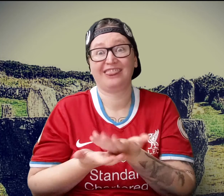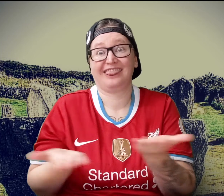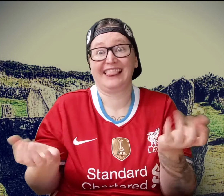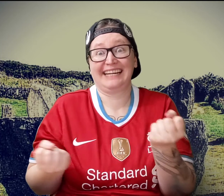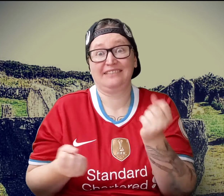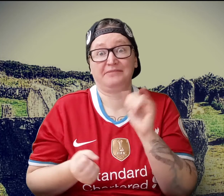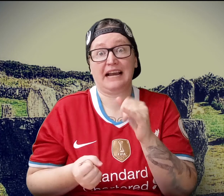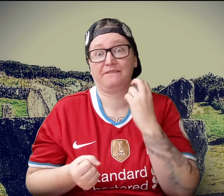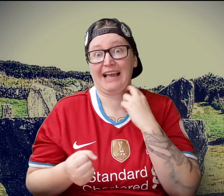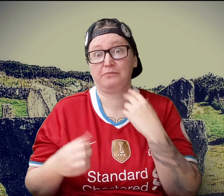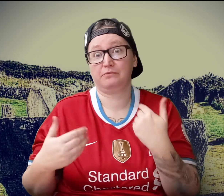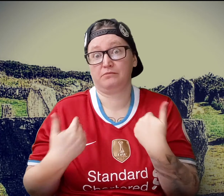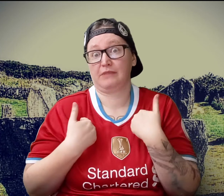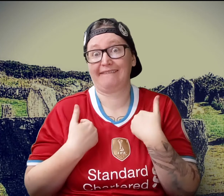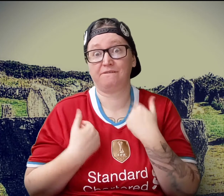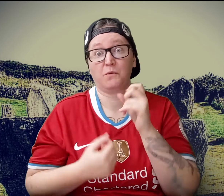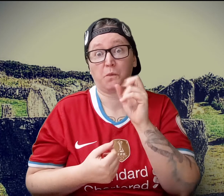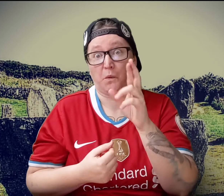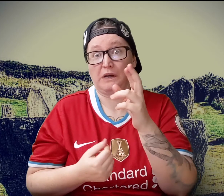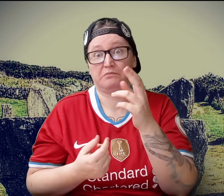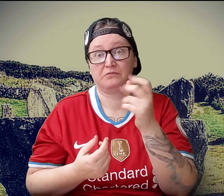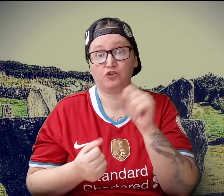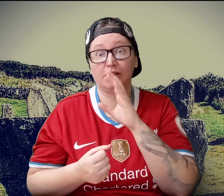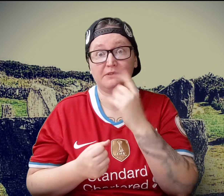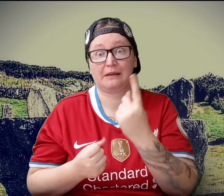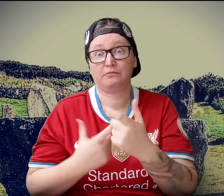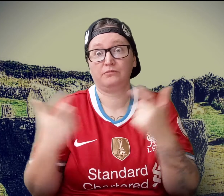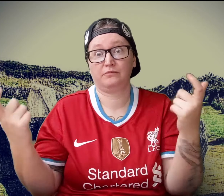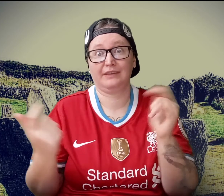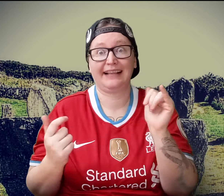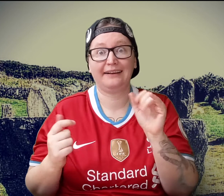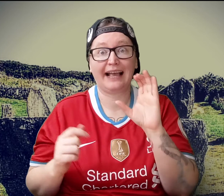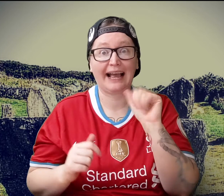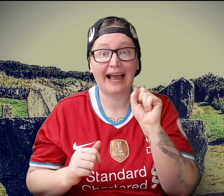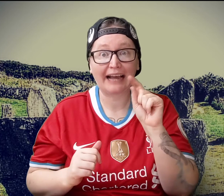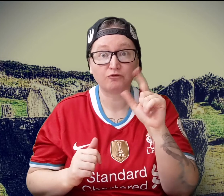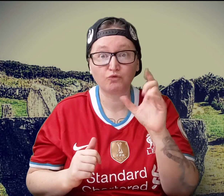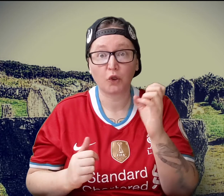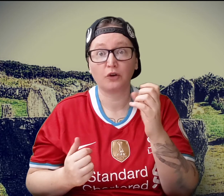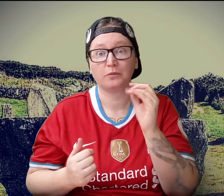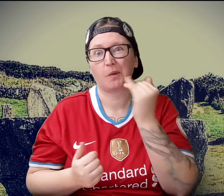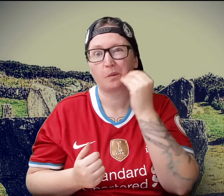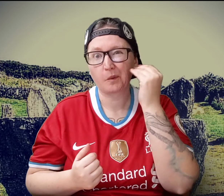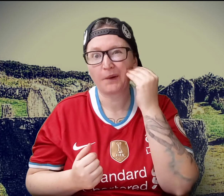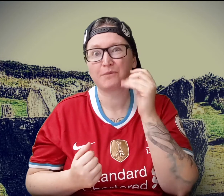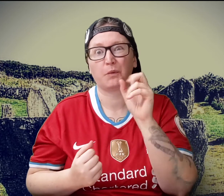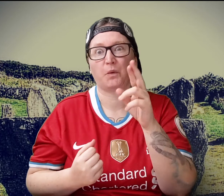it can pretty much be anything that the vampire has or it could be something big like a castle